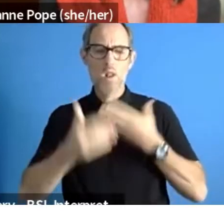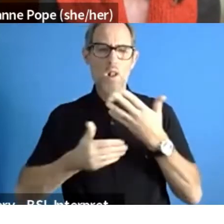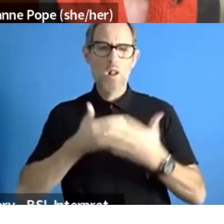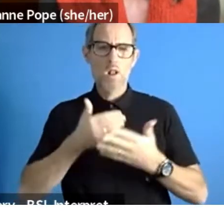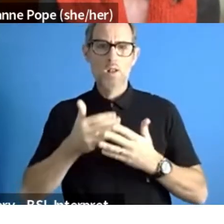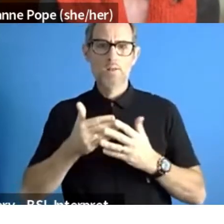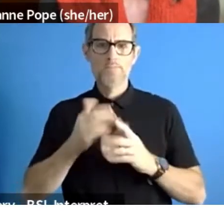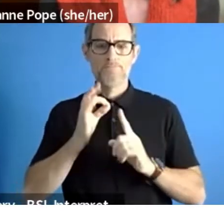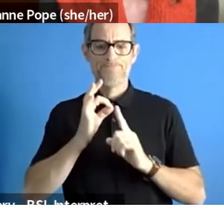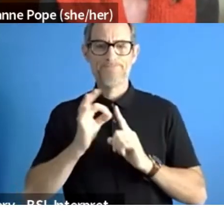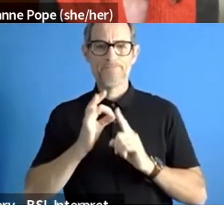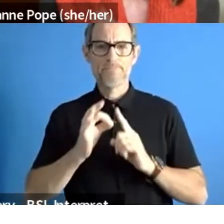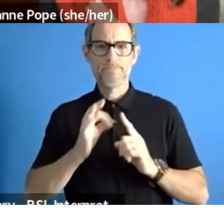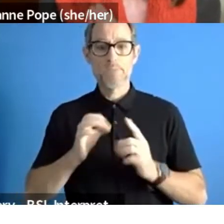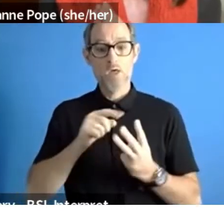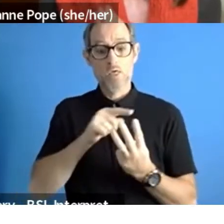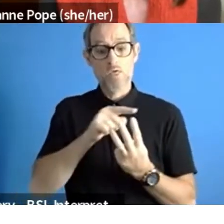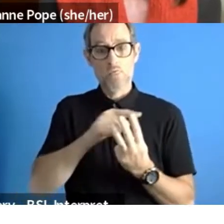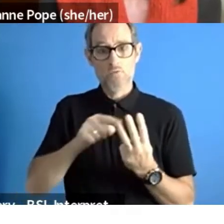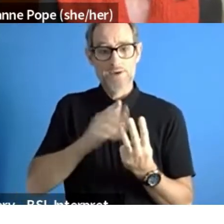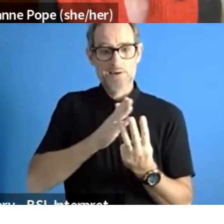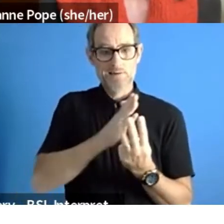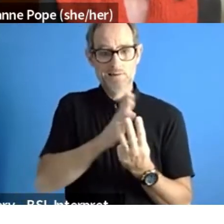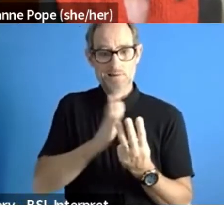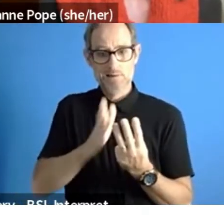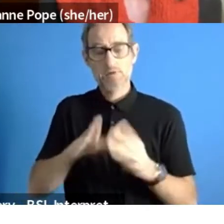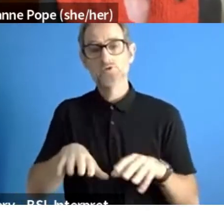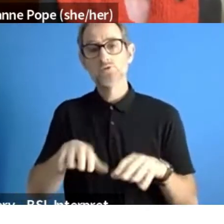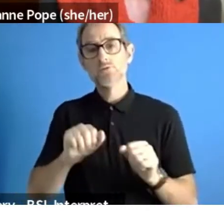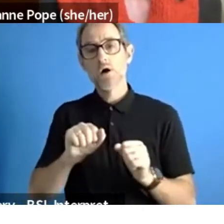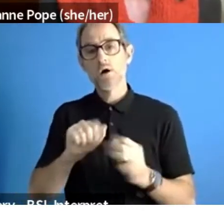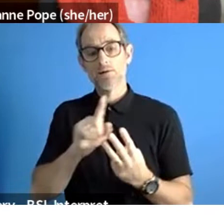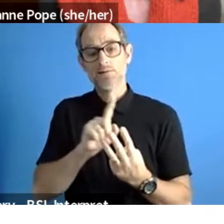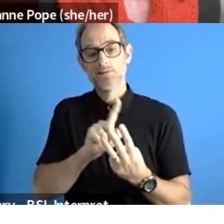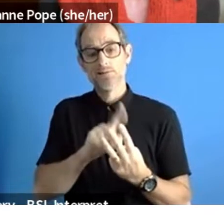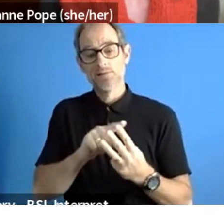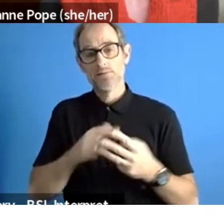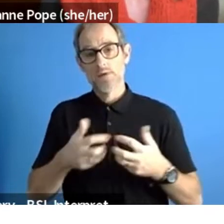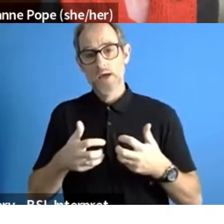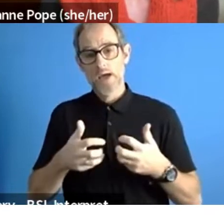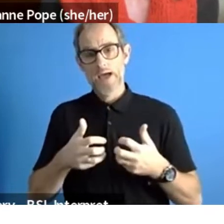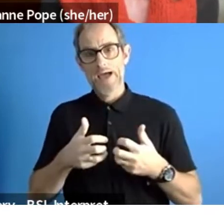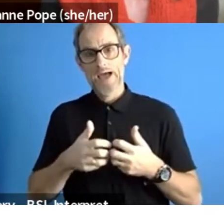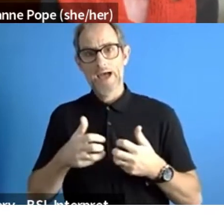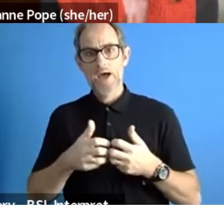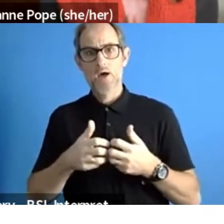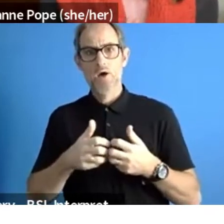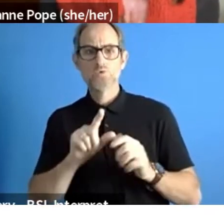three part plan of attack starting with how we picked off the low-hanging fruit.